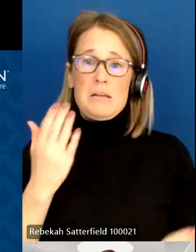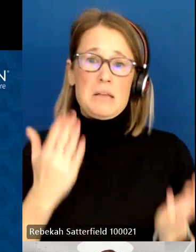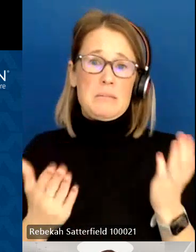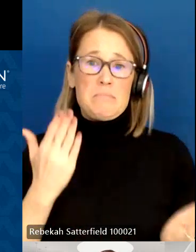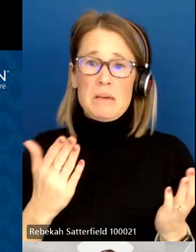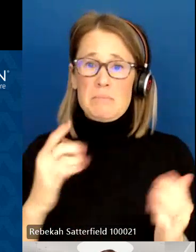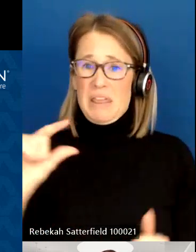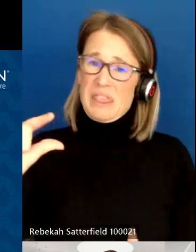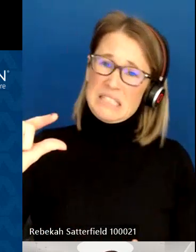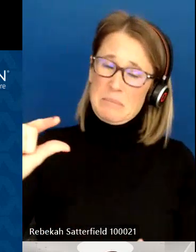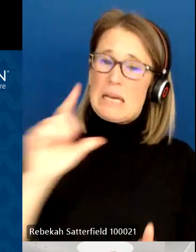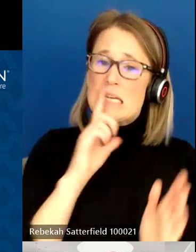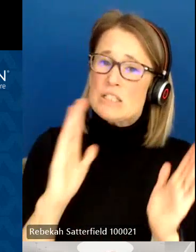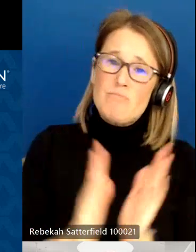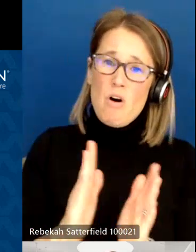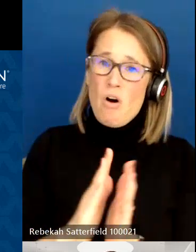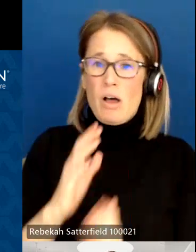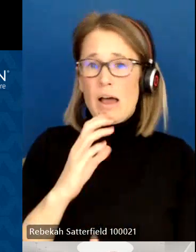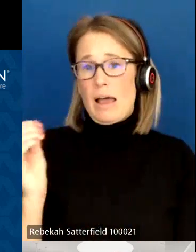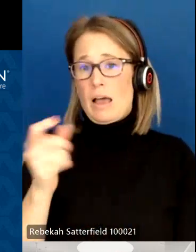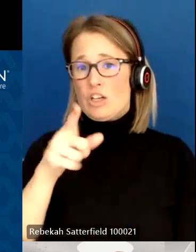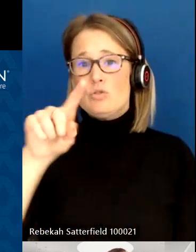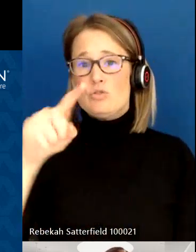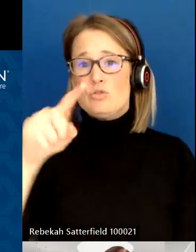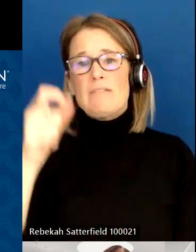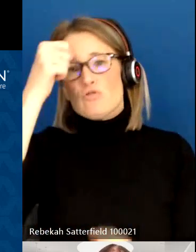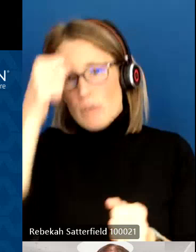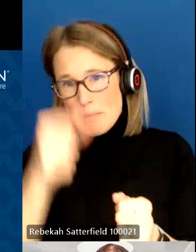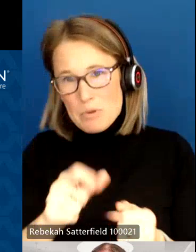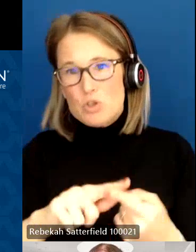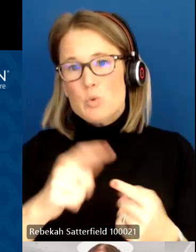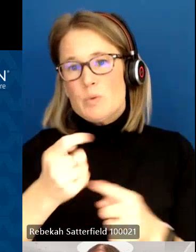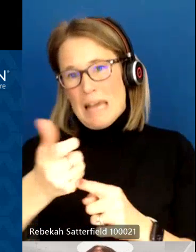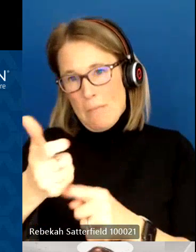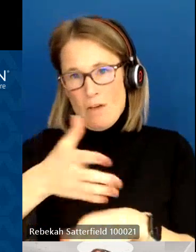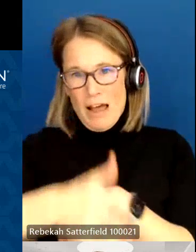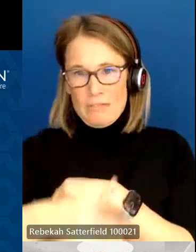they're very tiny and you just have to remember to take them off once the patient's discharged right